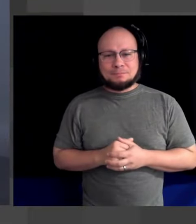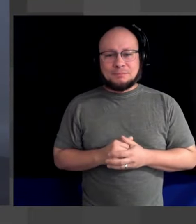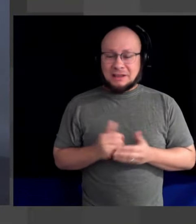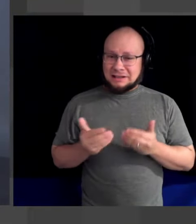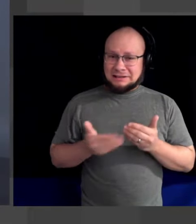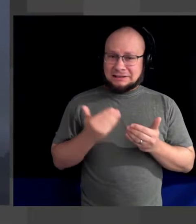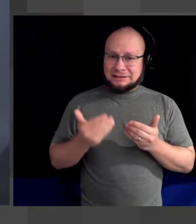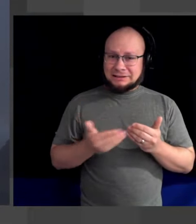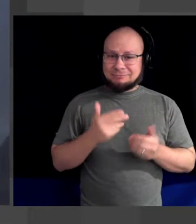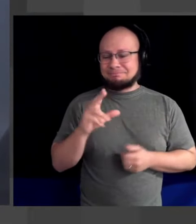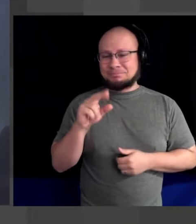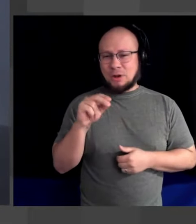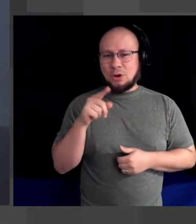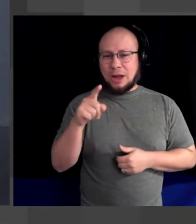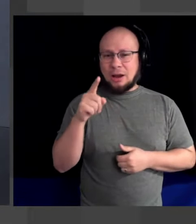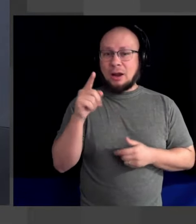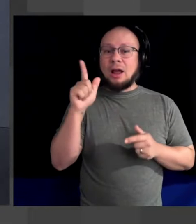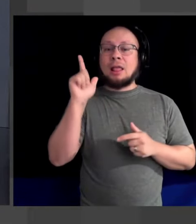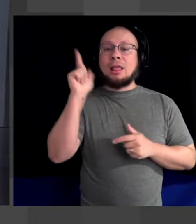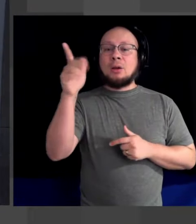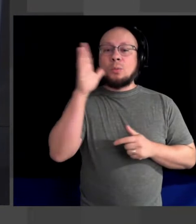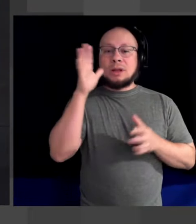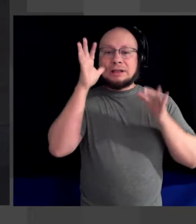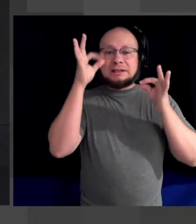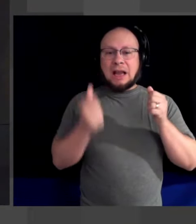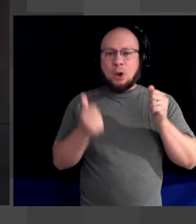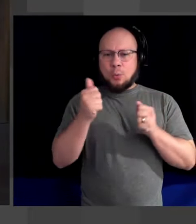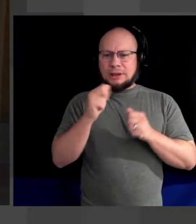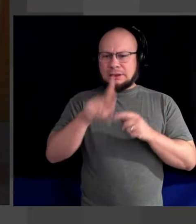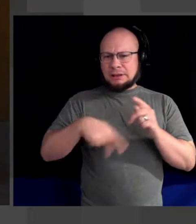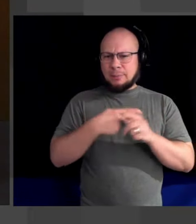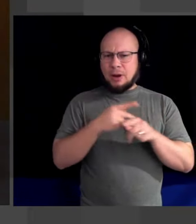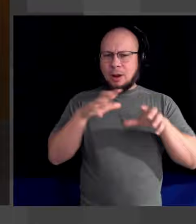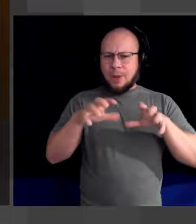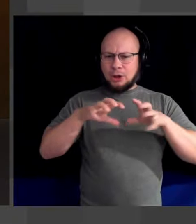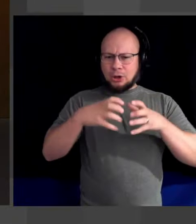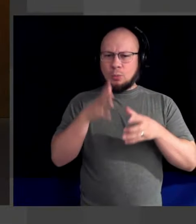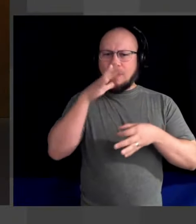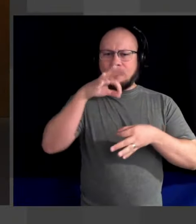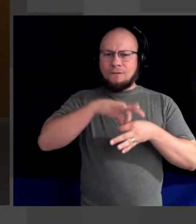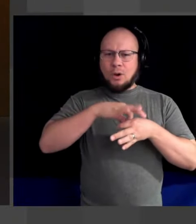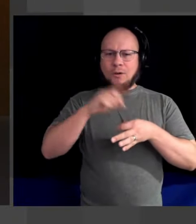IT WON'T ALL BE EASY - YOU'LL HAVE TO DECIDE WHICH MOB TO VOTE